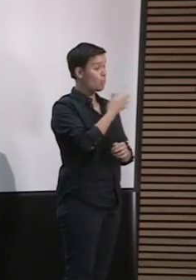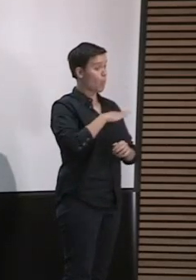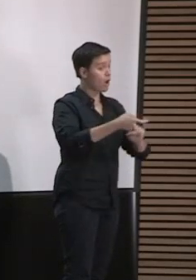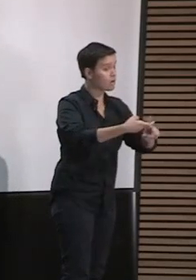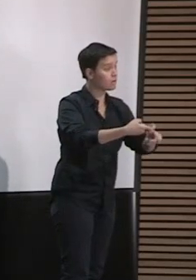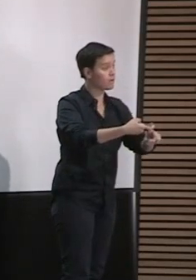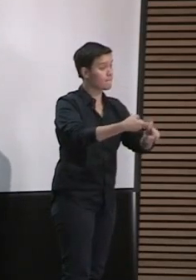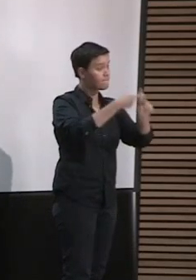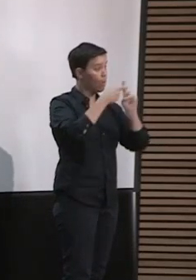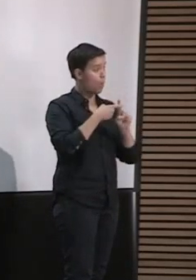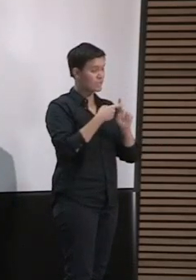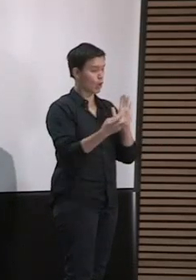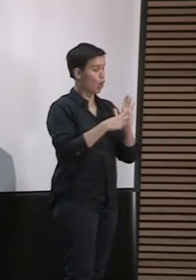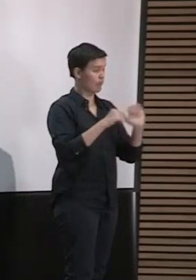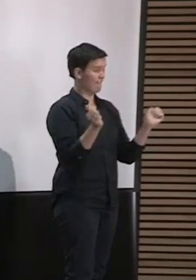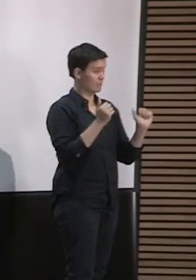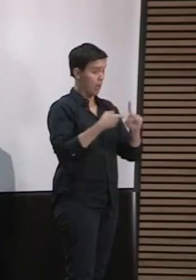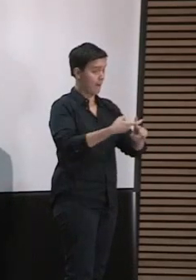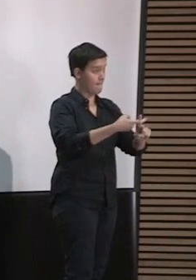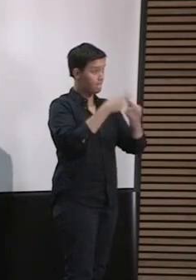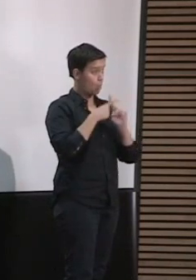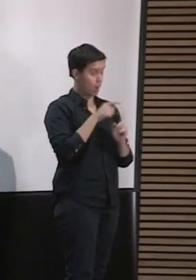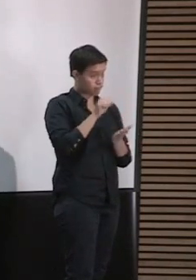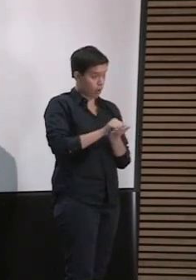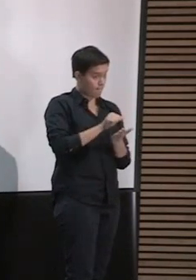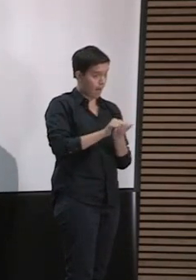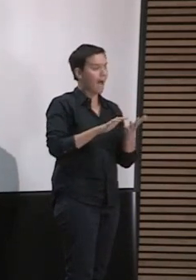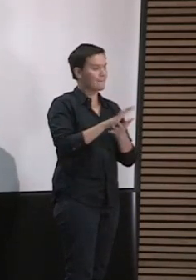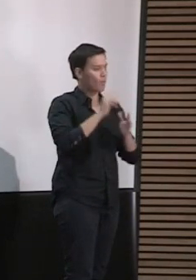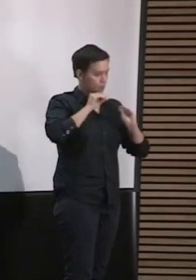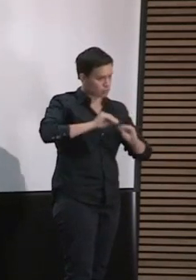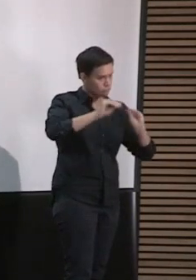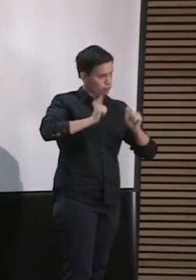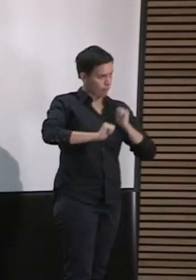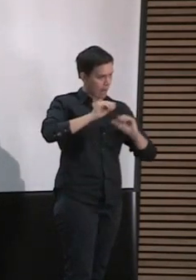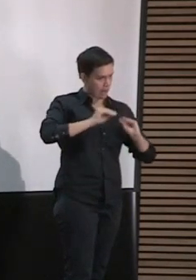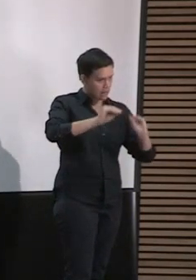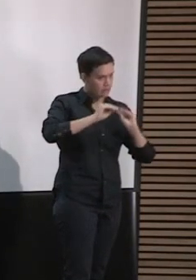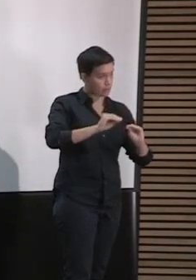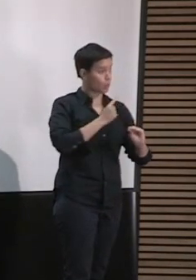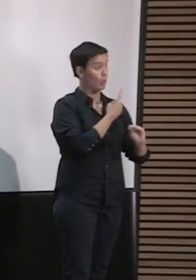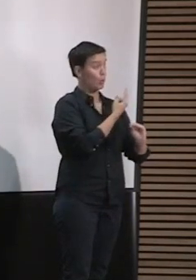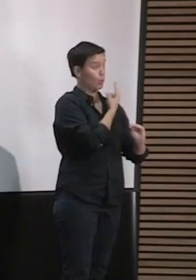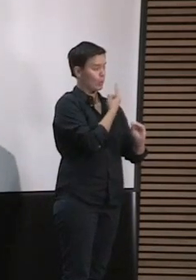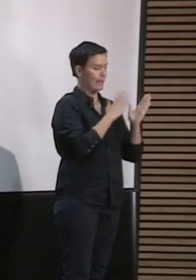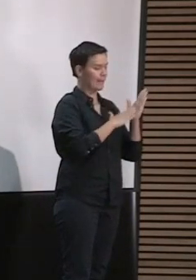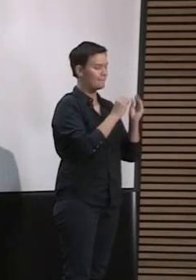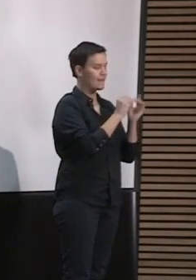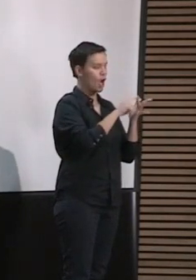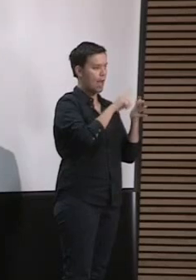are looking to directly employ them who will train and pay a